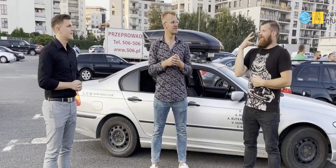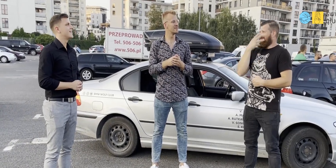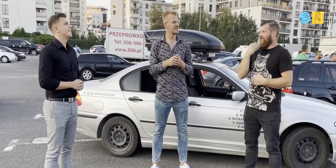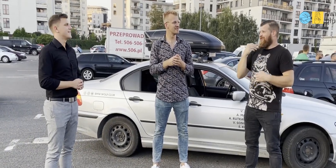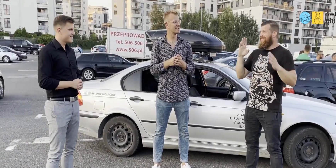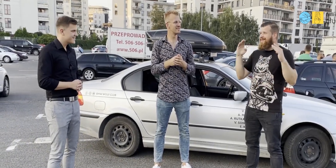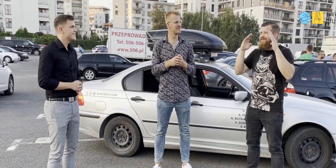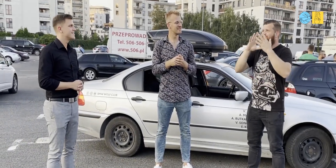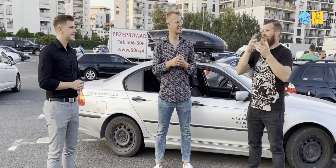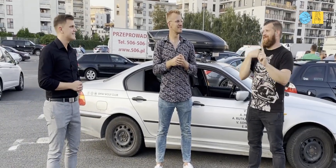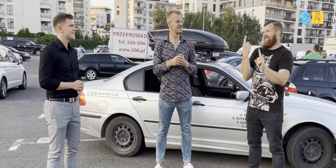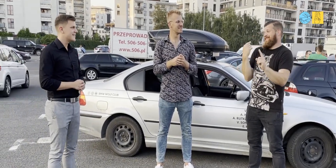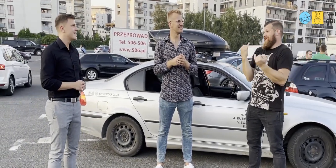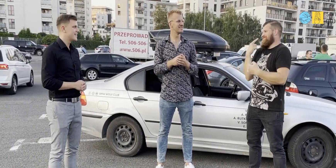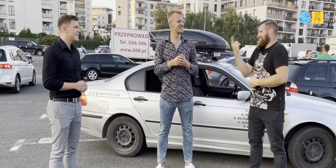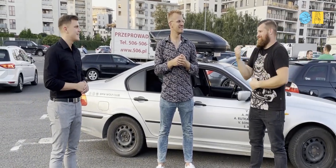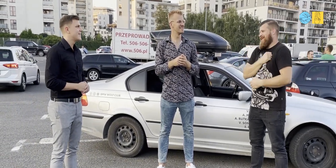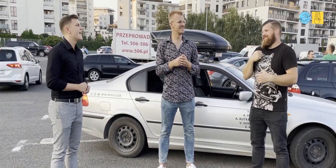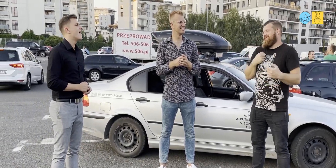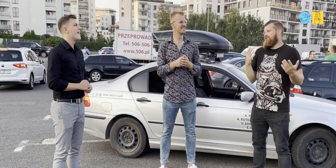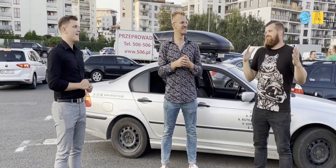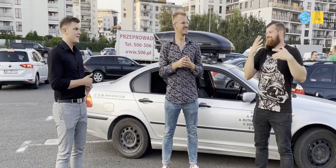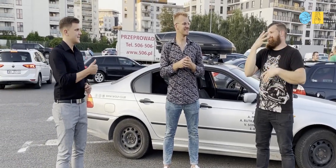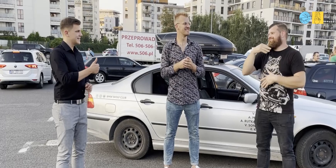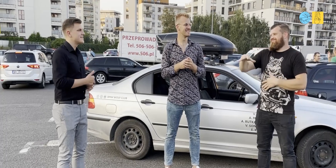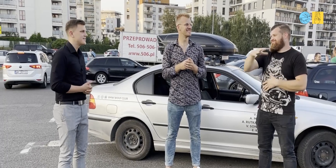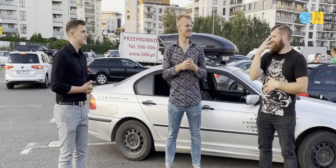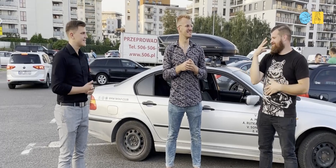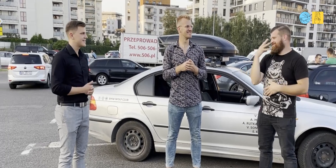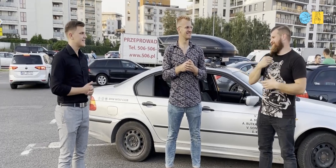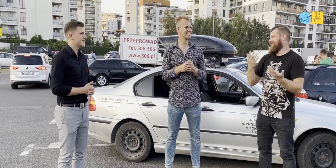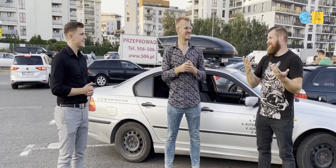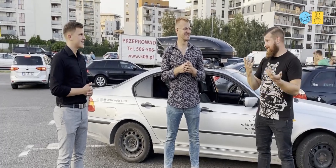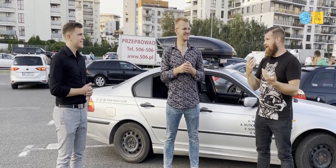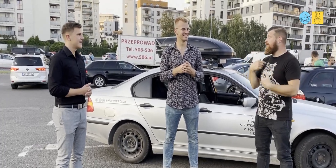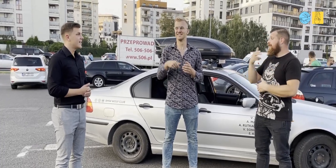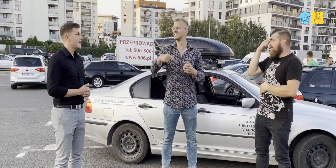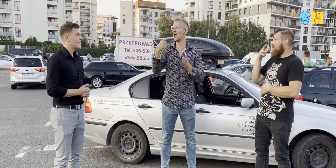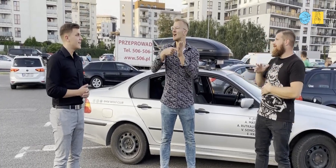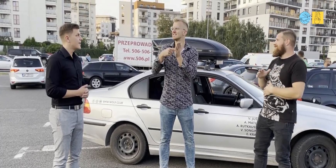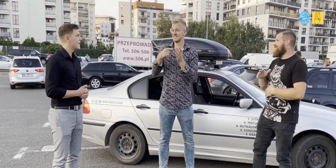I must admit that it is very pretty!